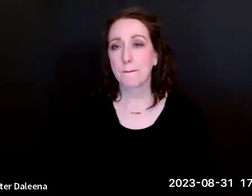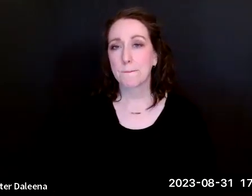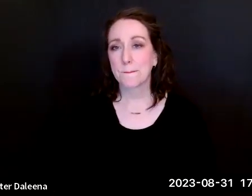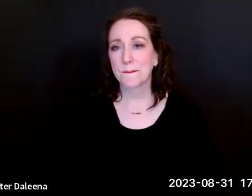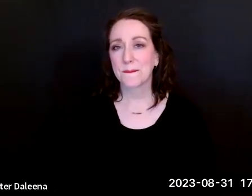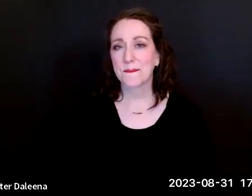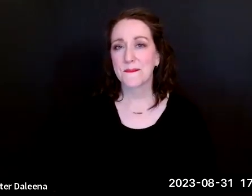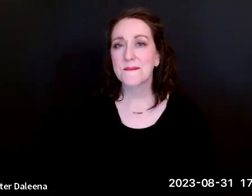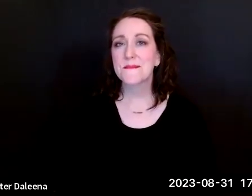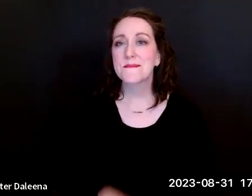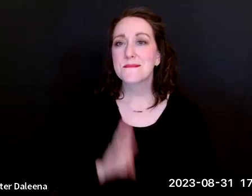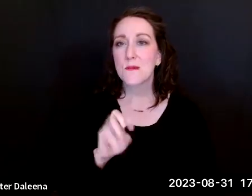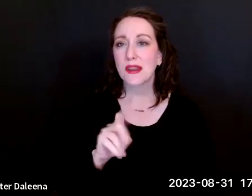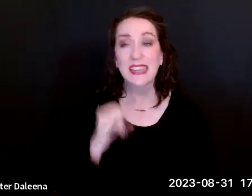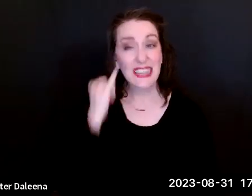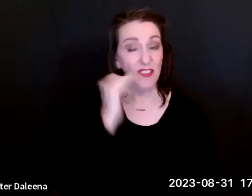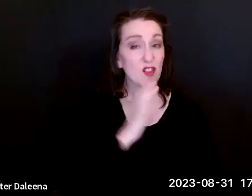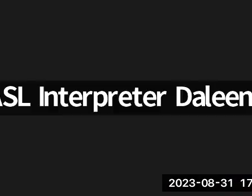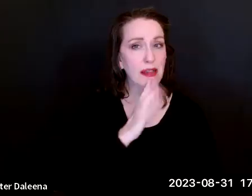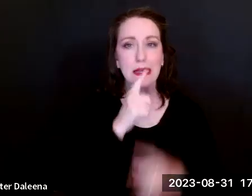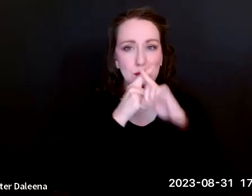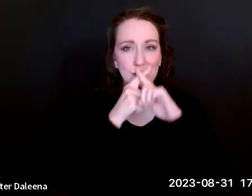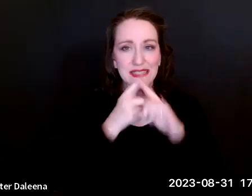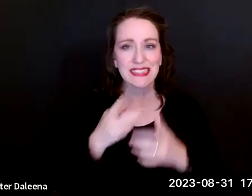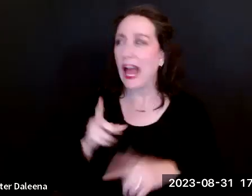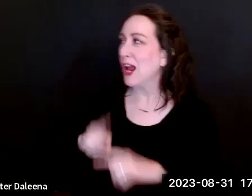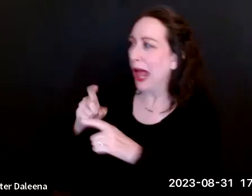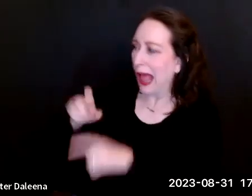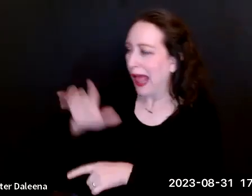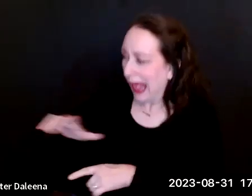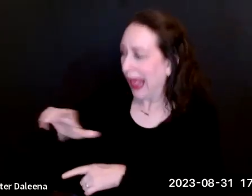and Brandon if you're speaking you are muted I couldn't get my mouse on the mute button I